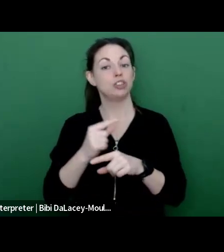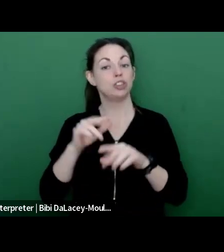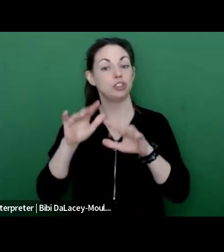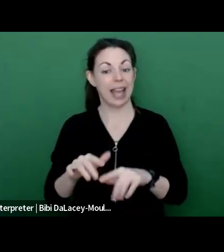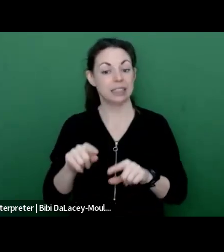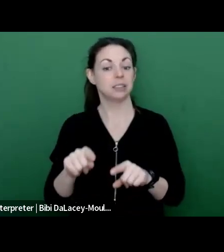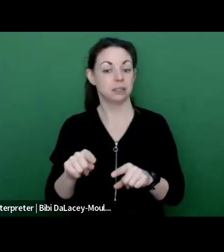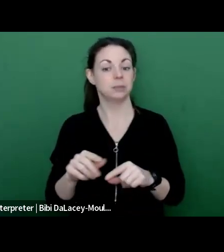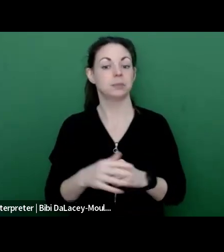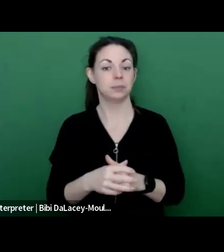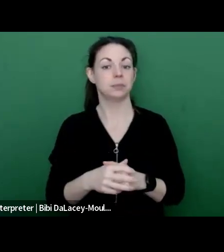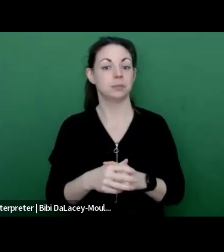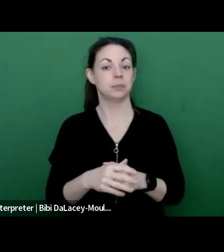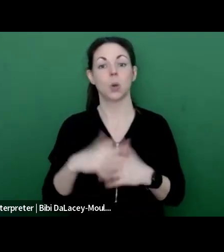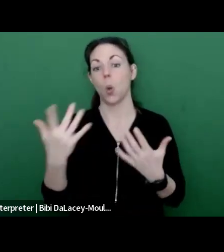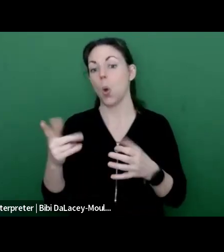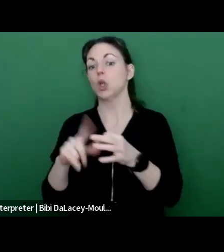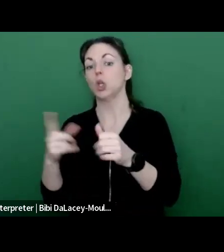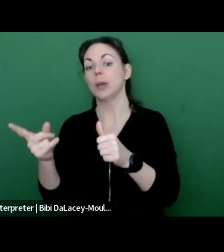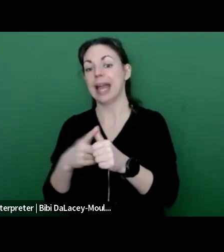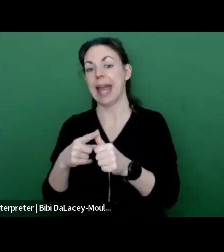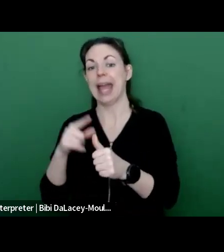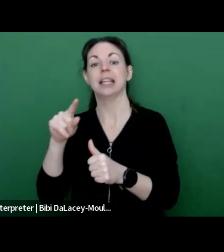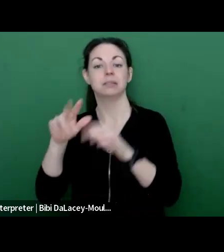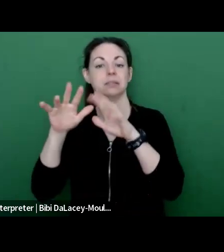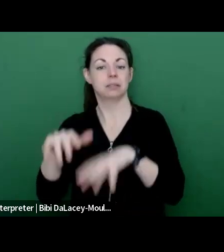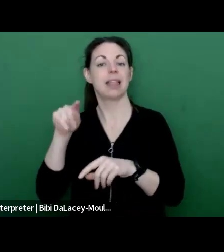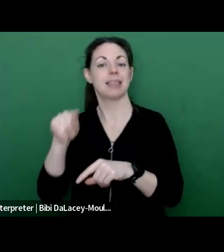in the chat in the Q&A box, we will be able to, help you.